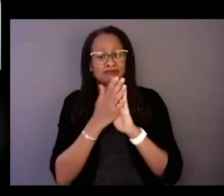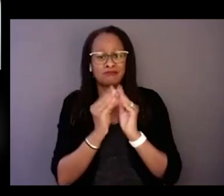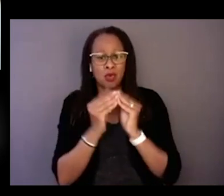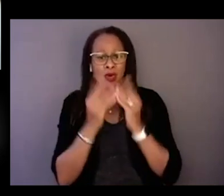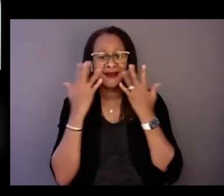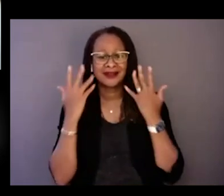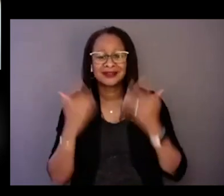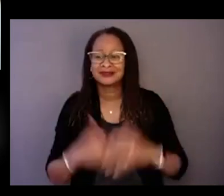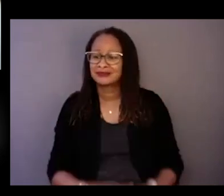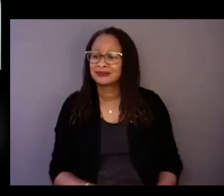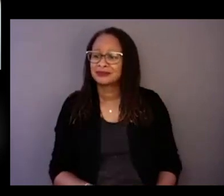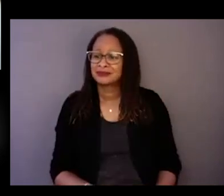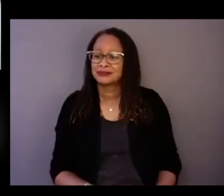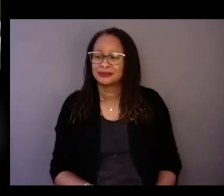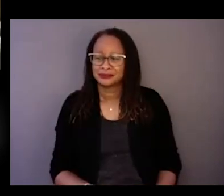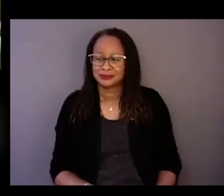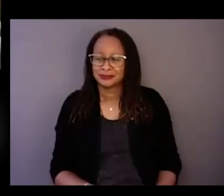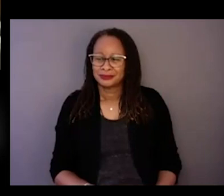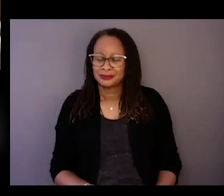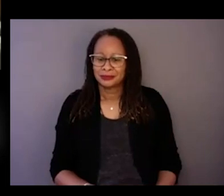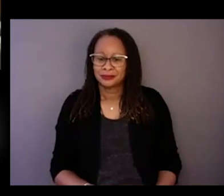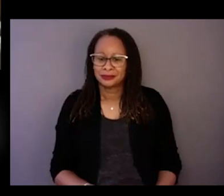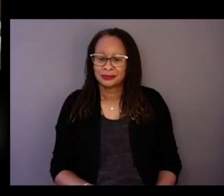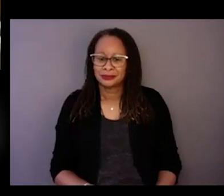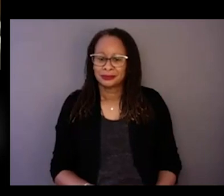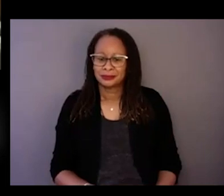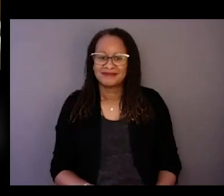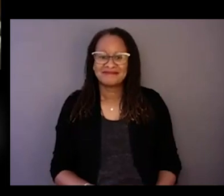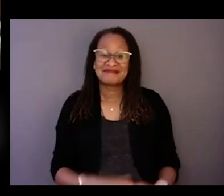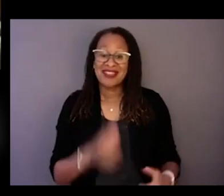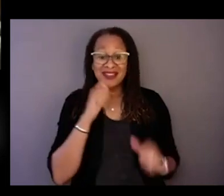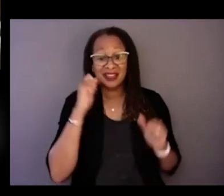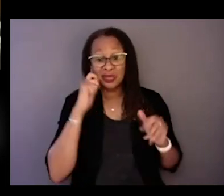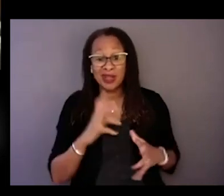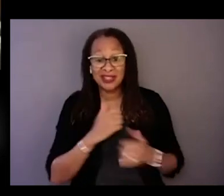Mary, some thoughts? Well, not surprisingly. I love everything that Samantha and Liz said.